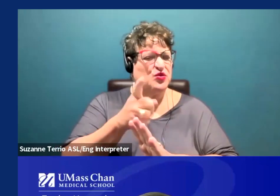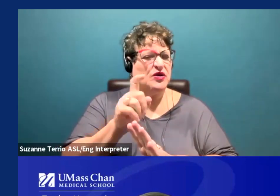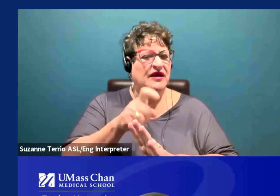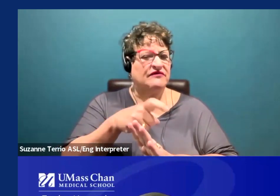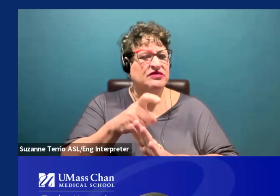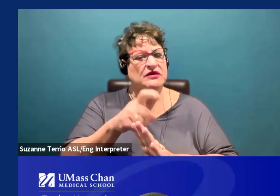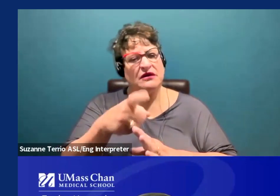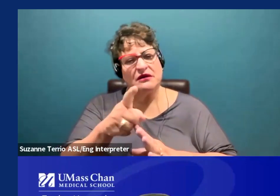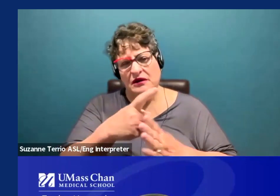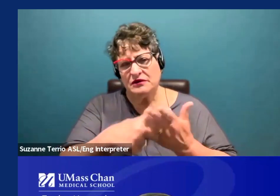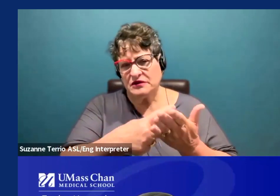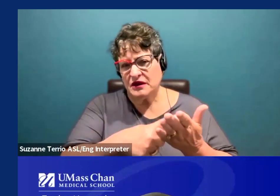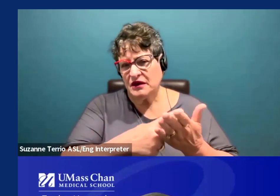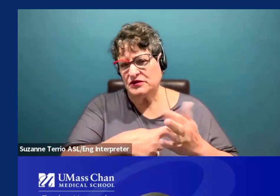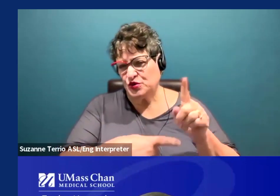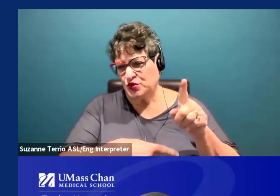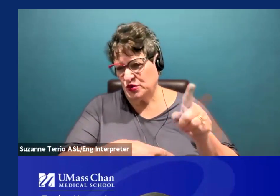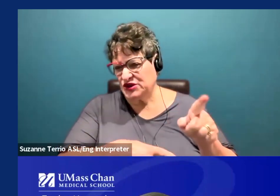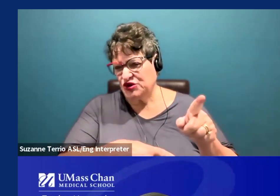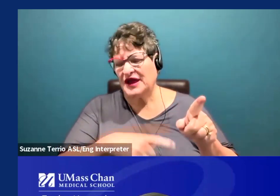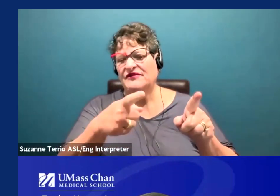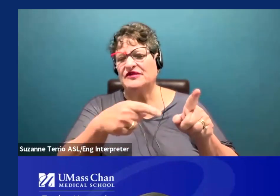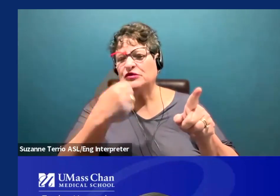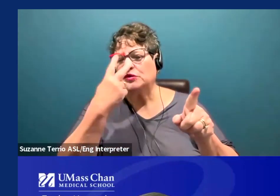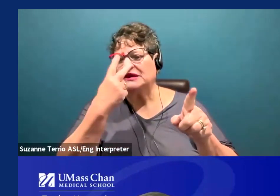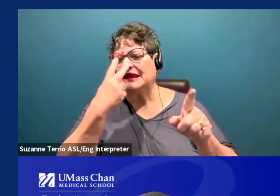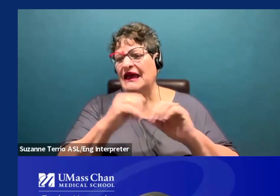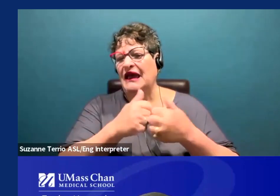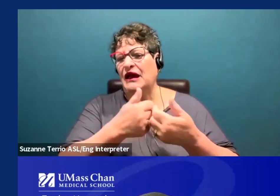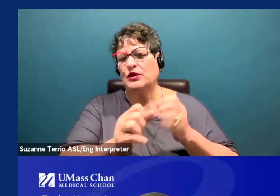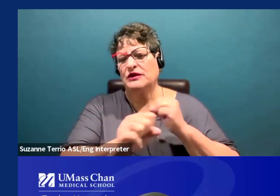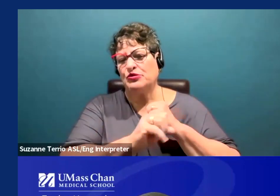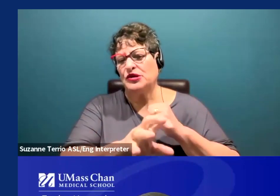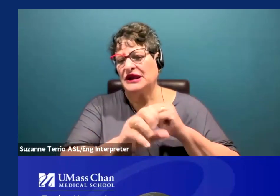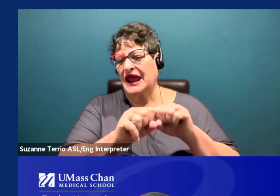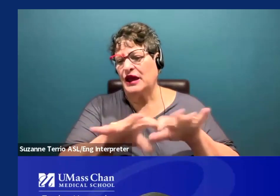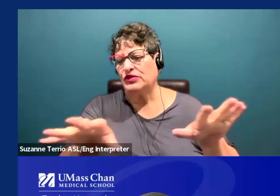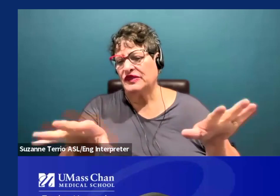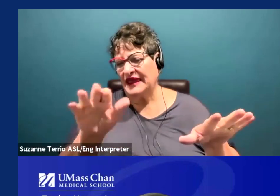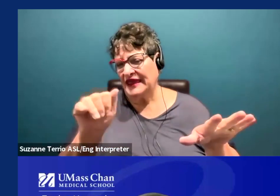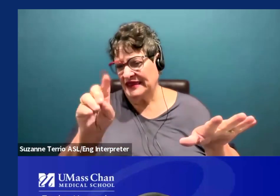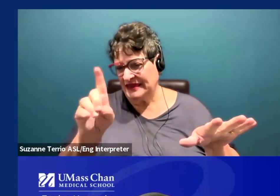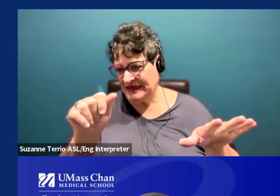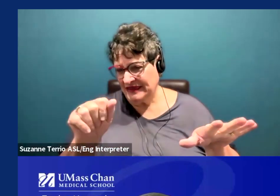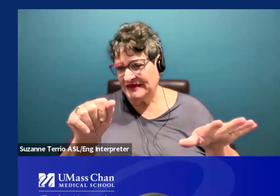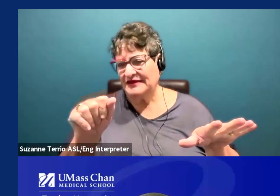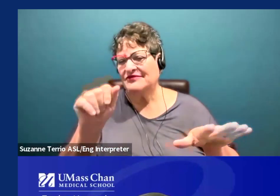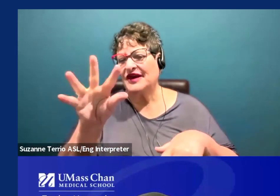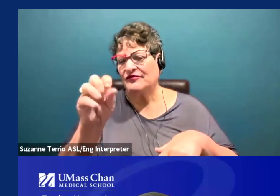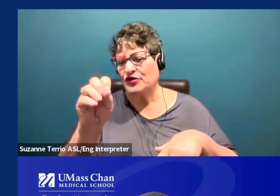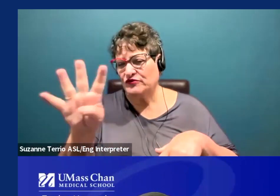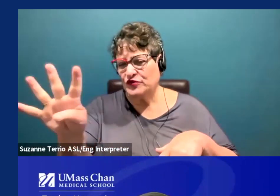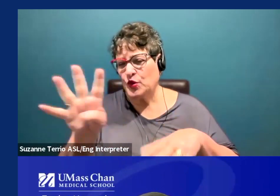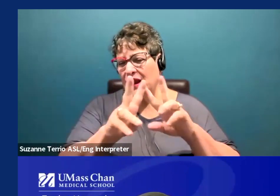see how we put out the ADA and 504 analysis because we want to ensure that we